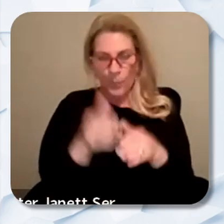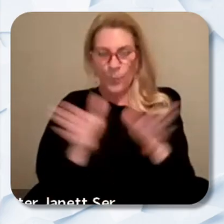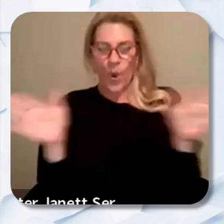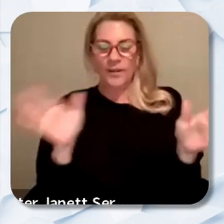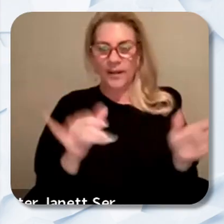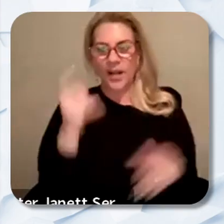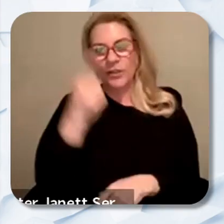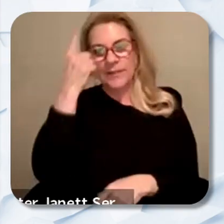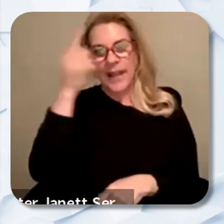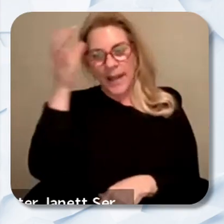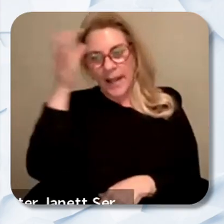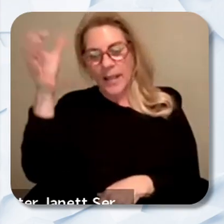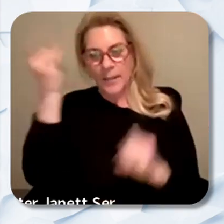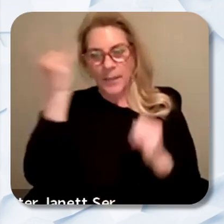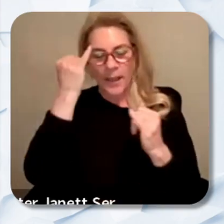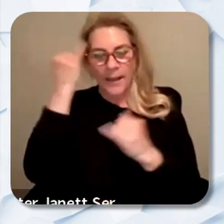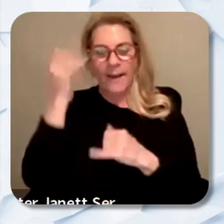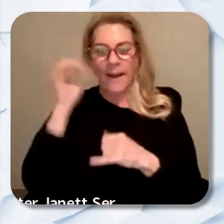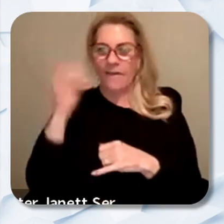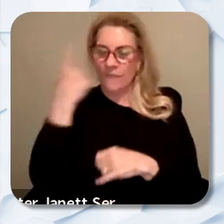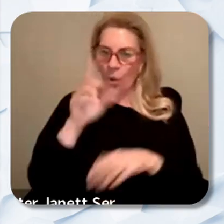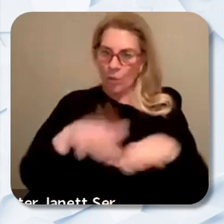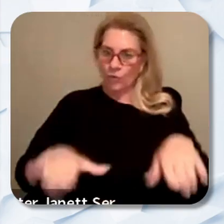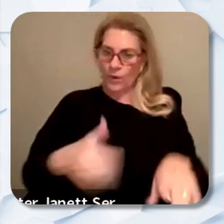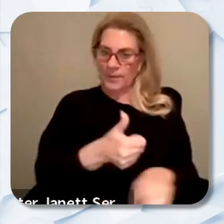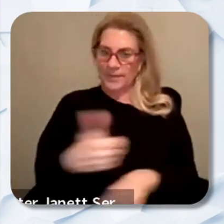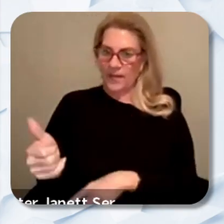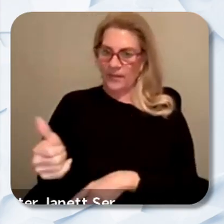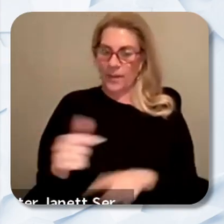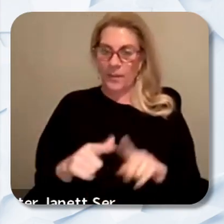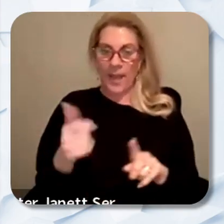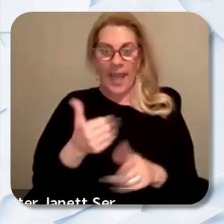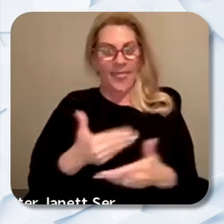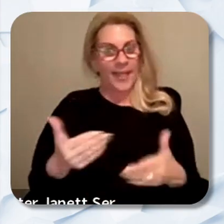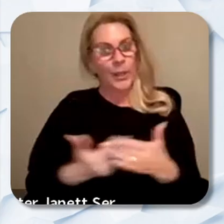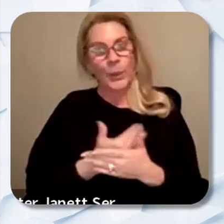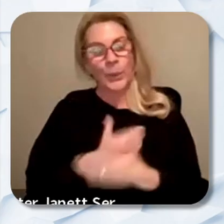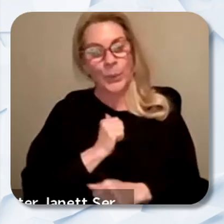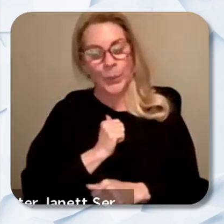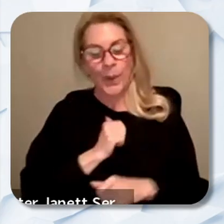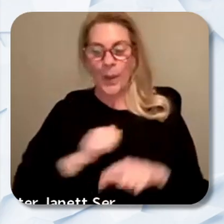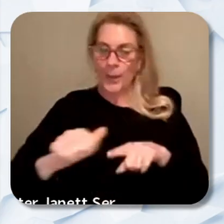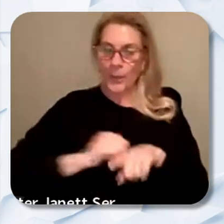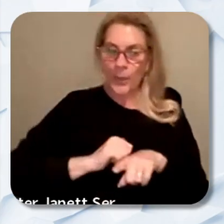of concepts and ideals of for the children but with anything new practice and embedding the tool